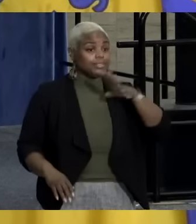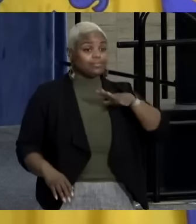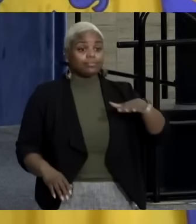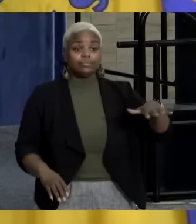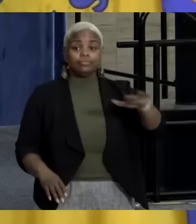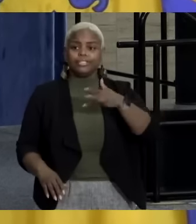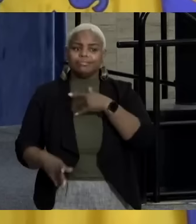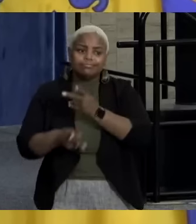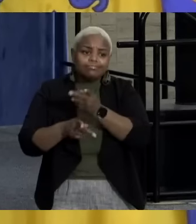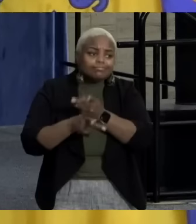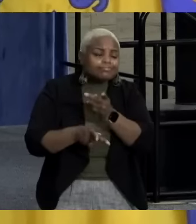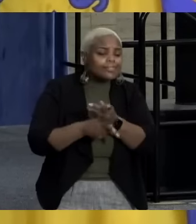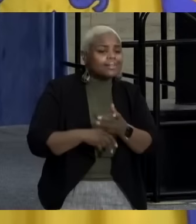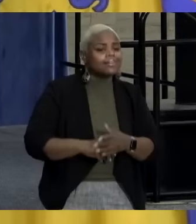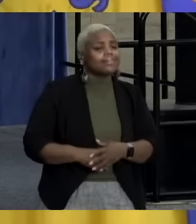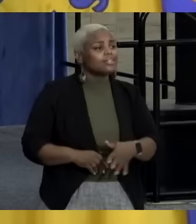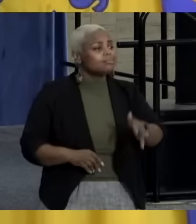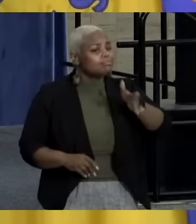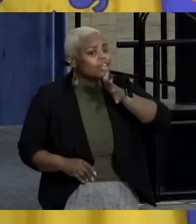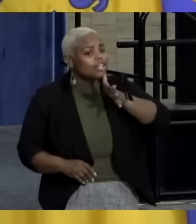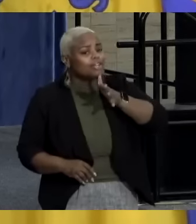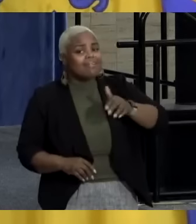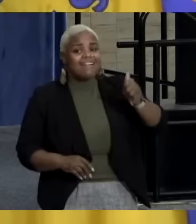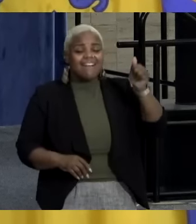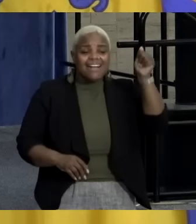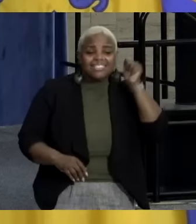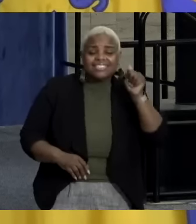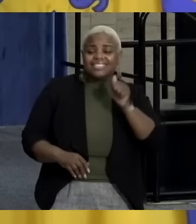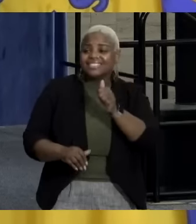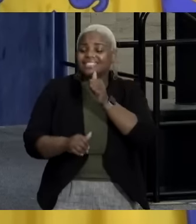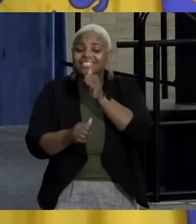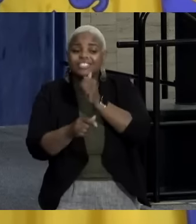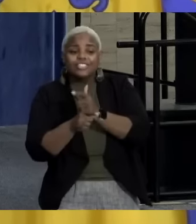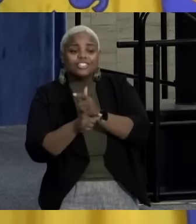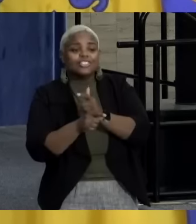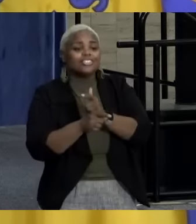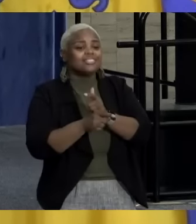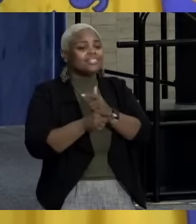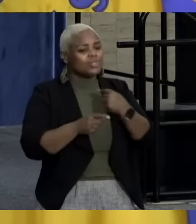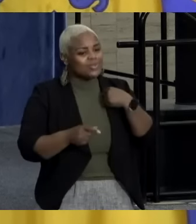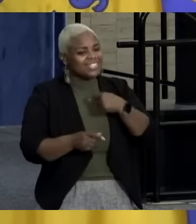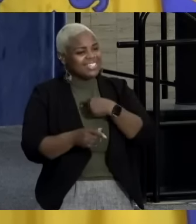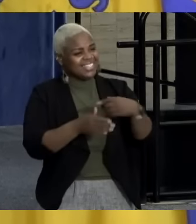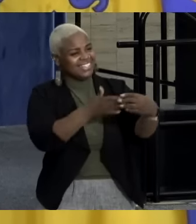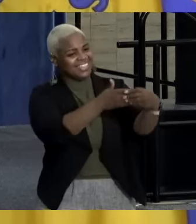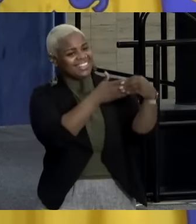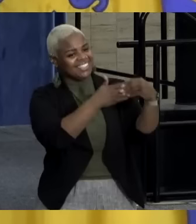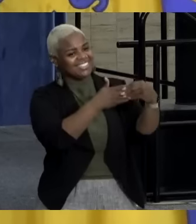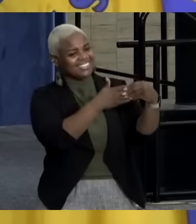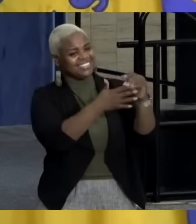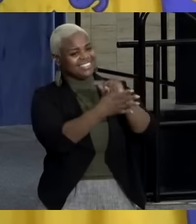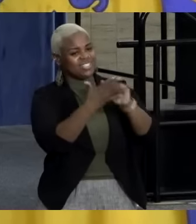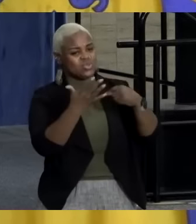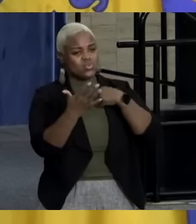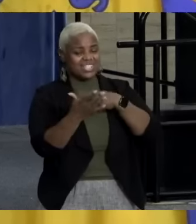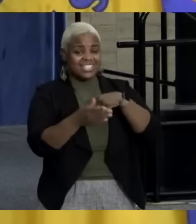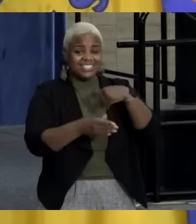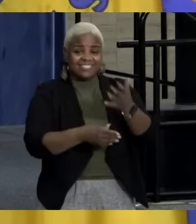aunts, sisters, and leaders. We give so much of ourselves to others. Today, with this action,